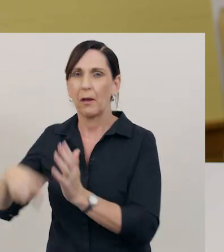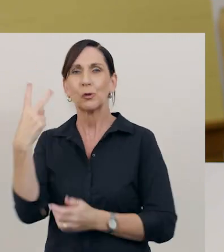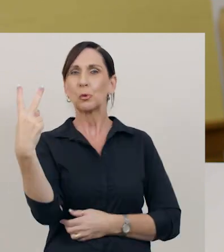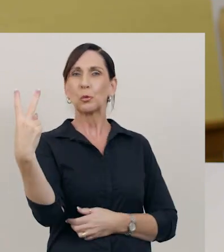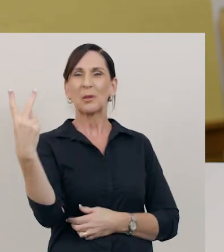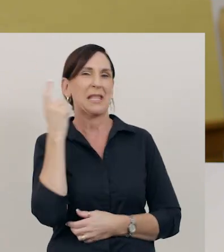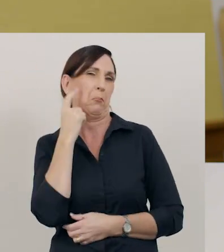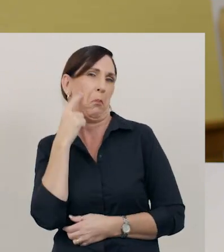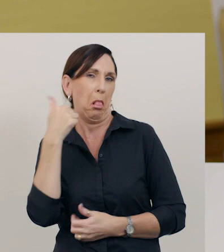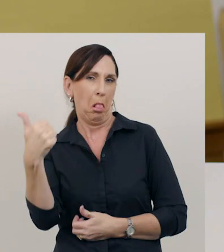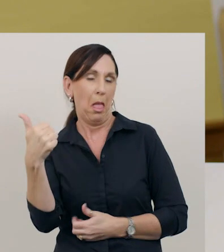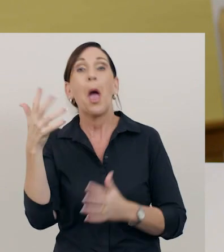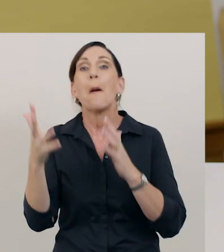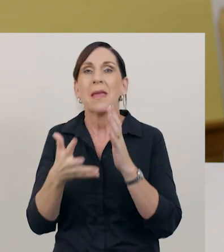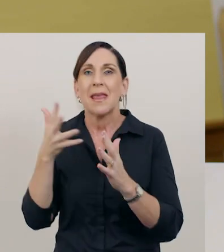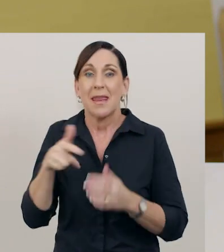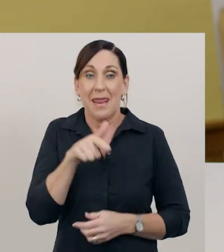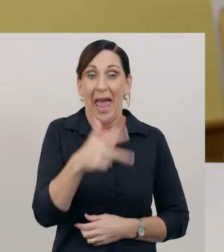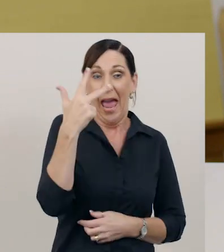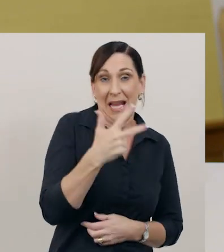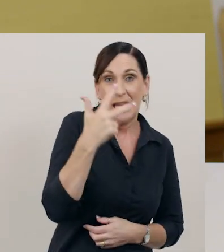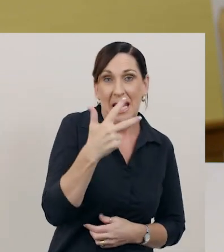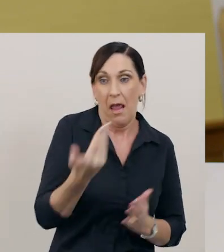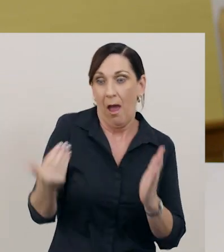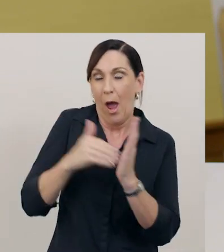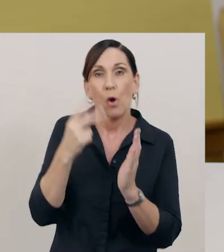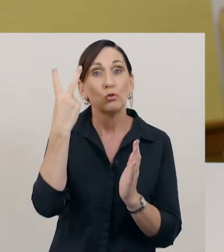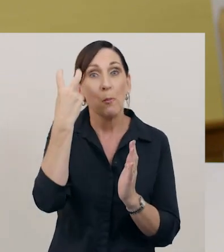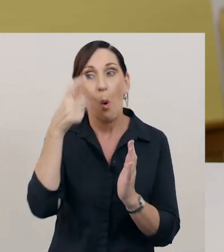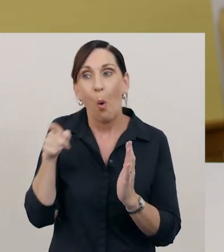I can count on: 18 - 19, 20.